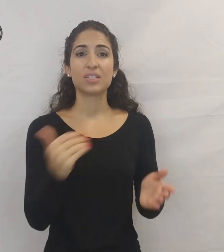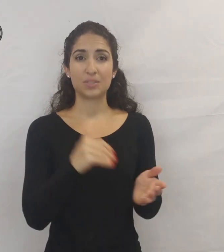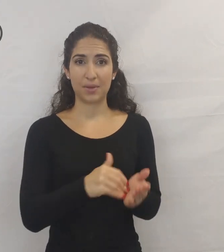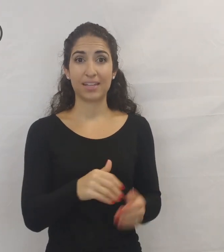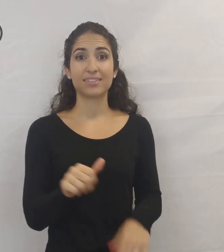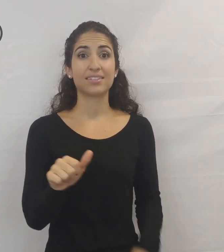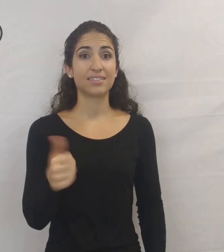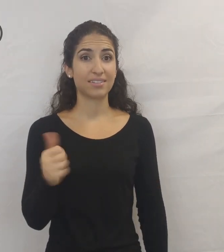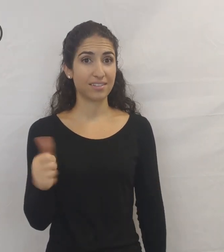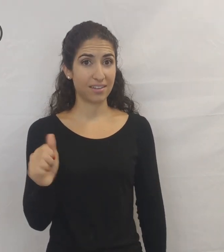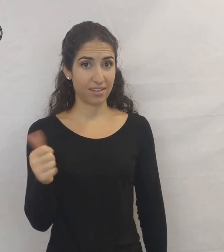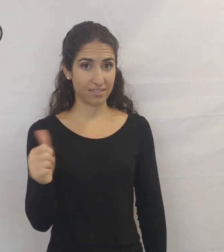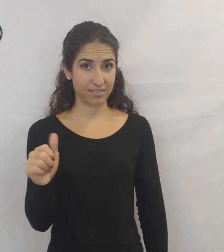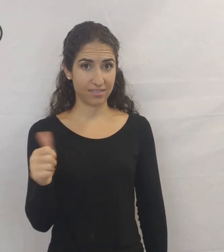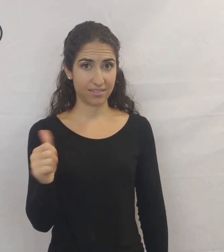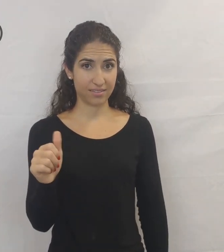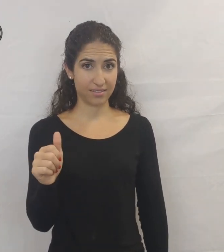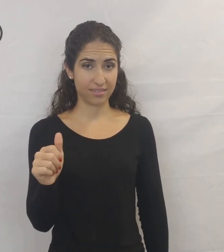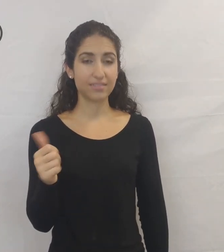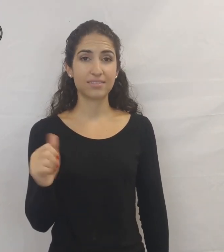So again: 10